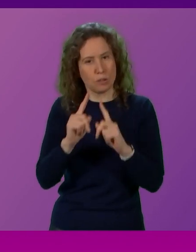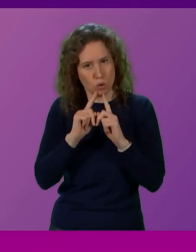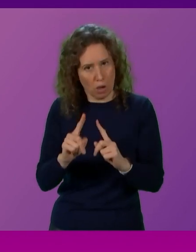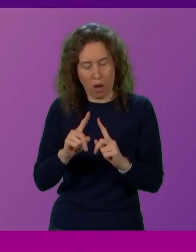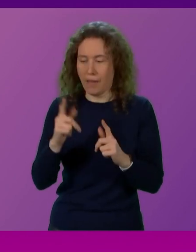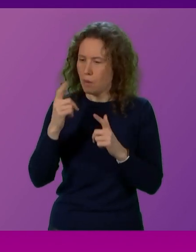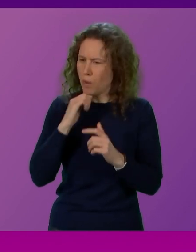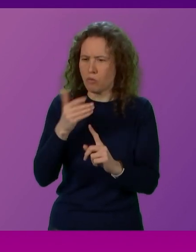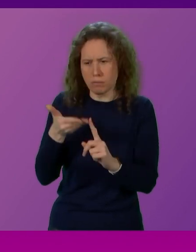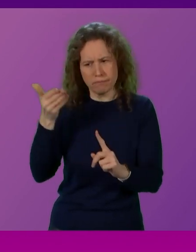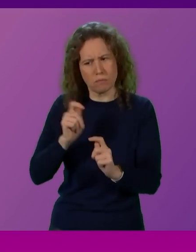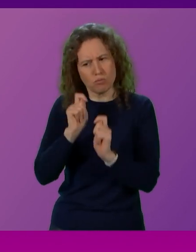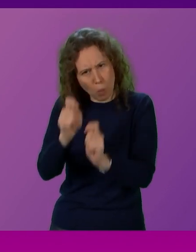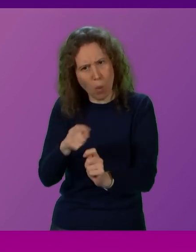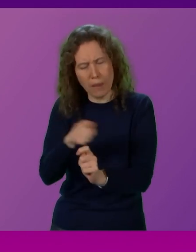reward them for the excellent work that they do.